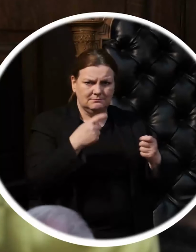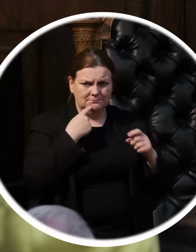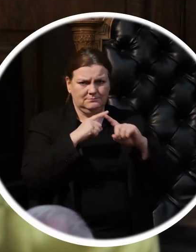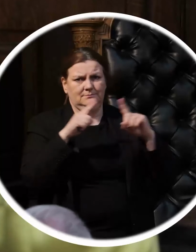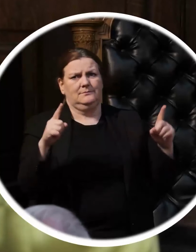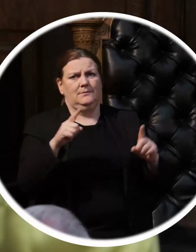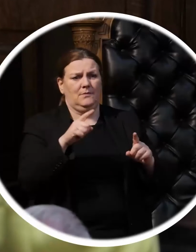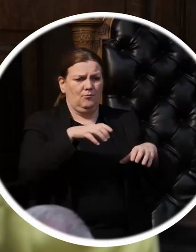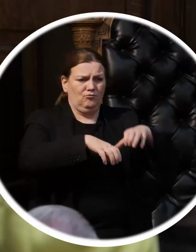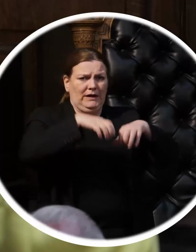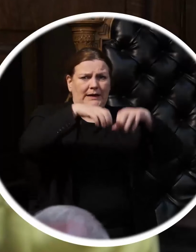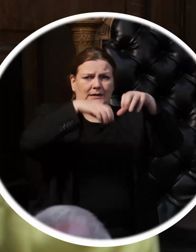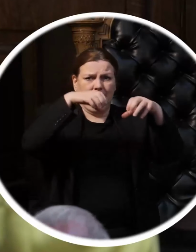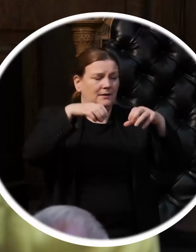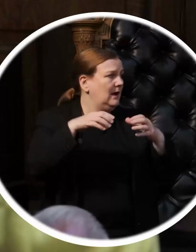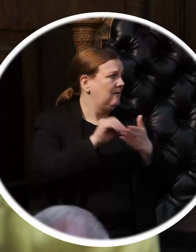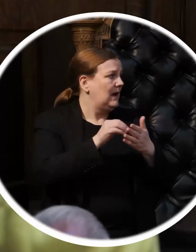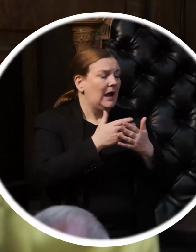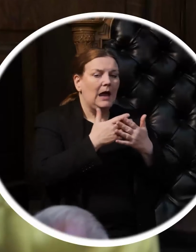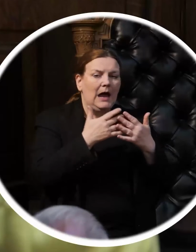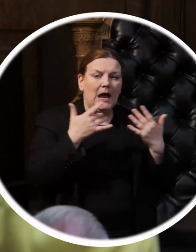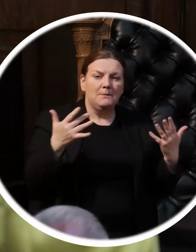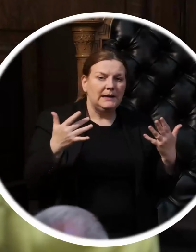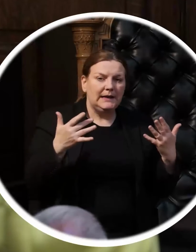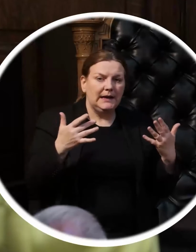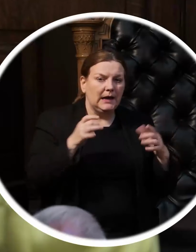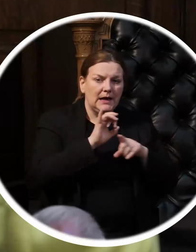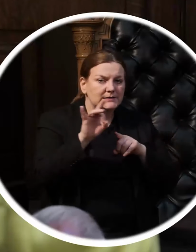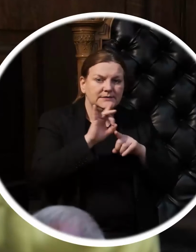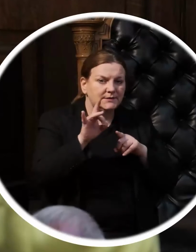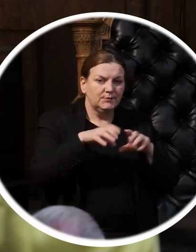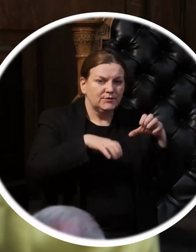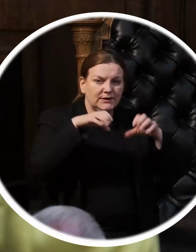How many shapes of brick do you need to design a door opening?